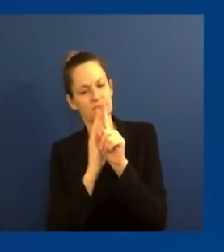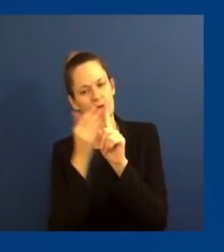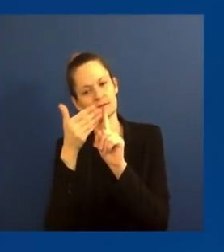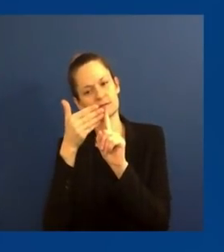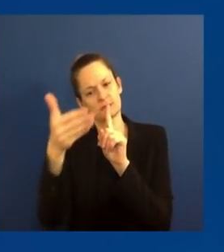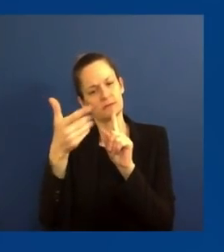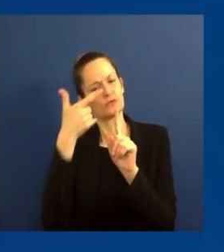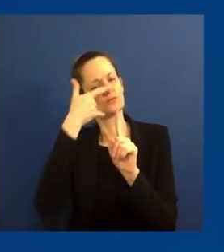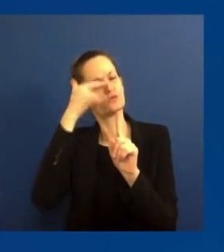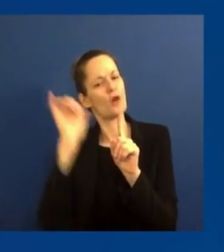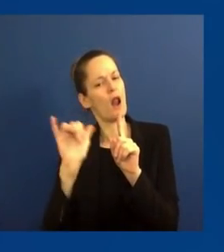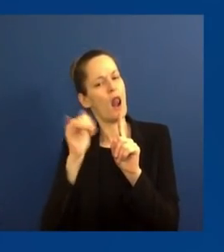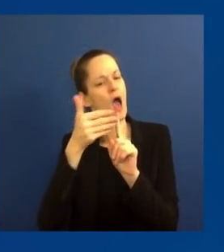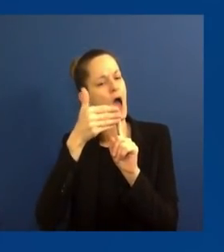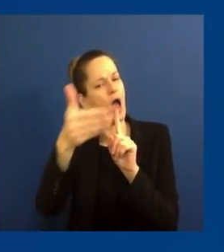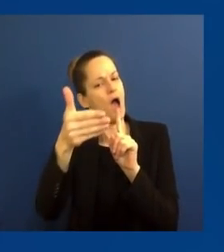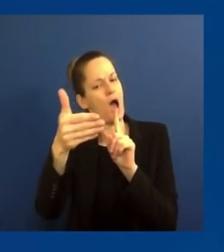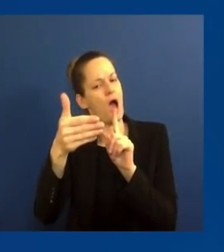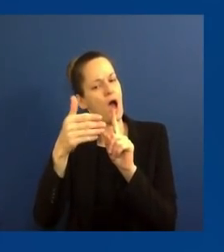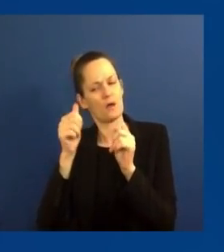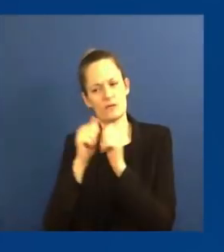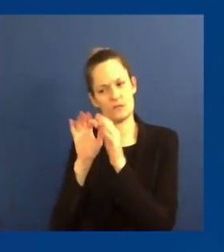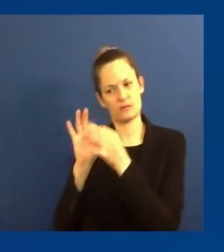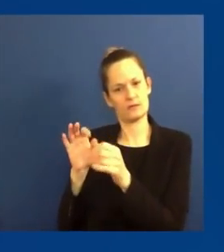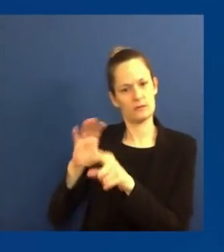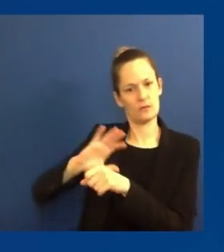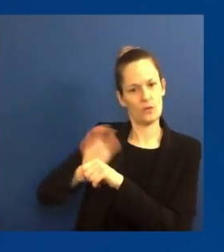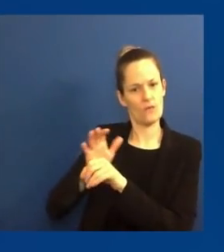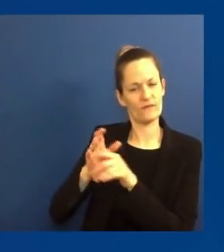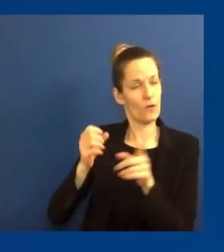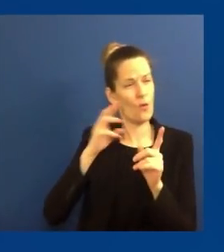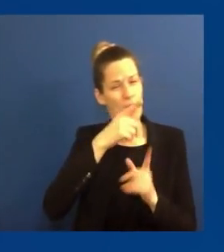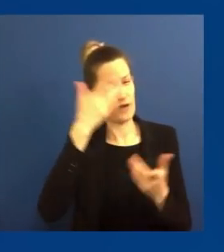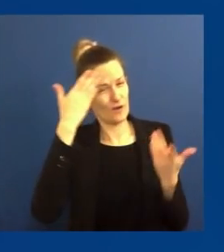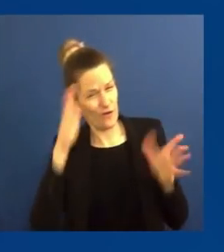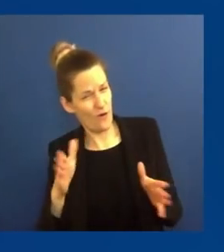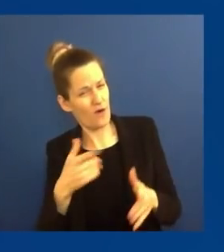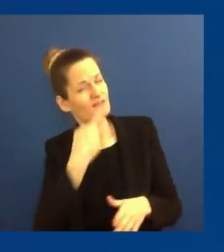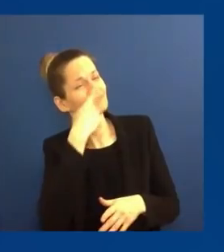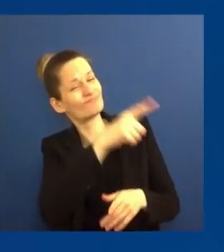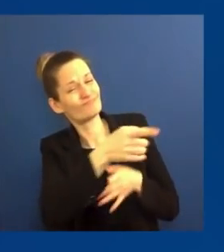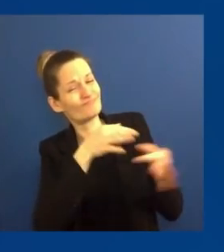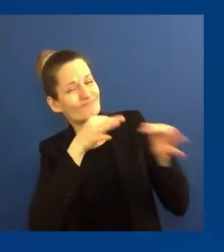And if you don't know, could you please lay out several possible different scenarios?